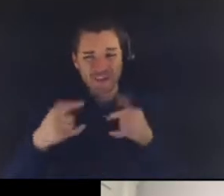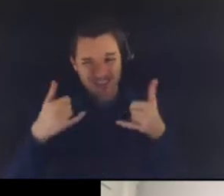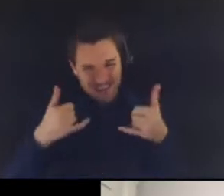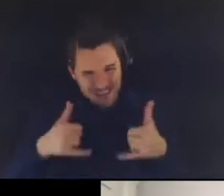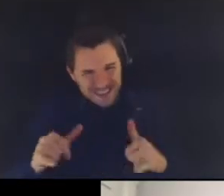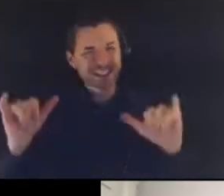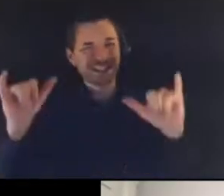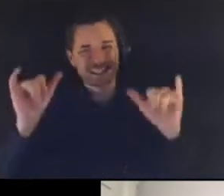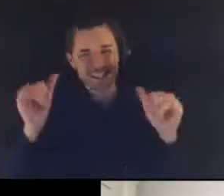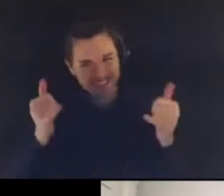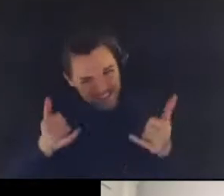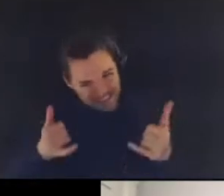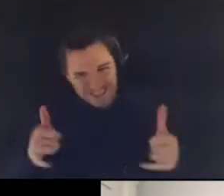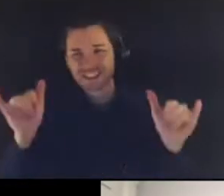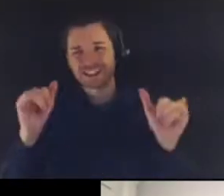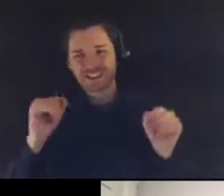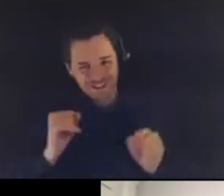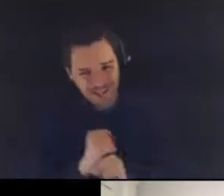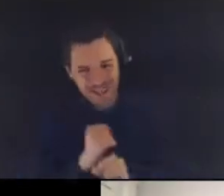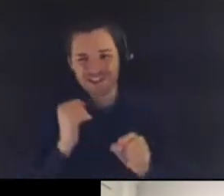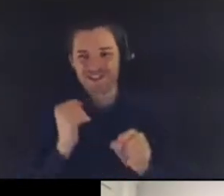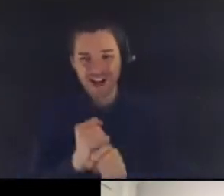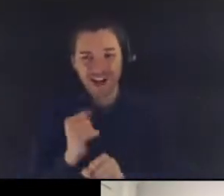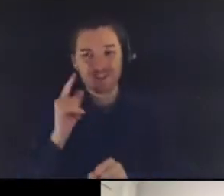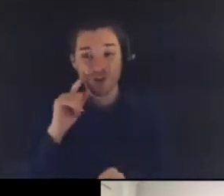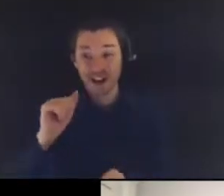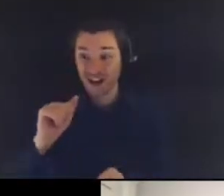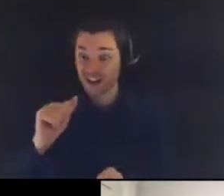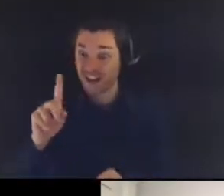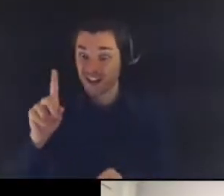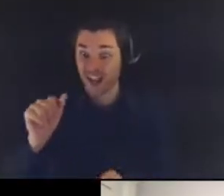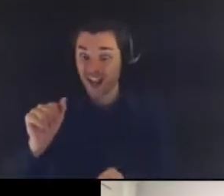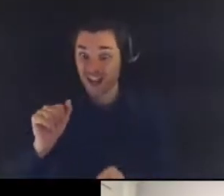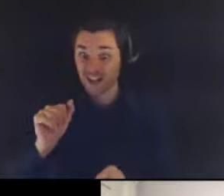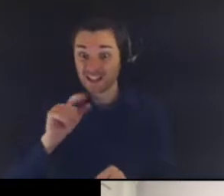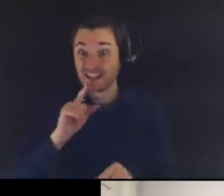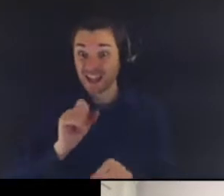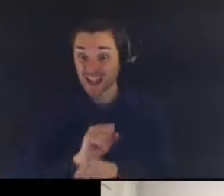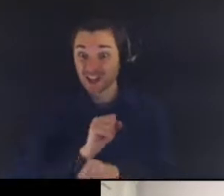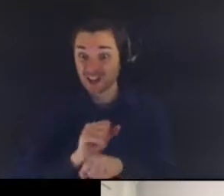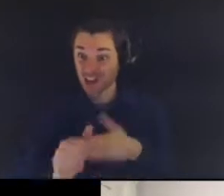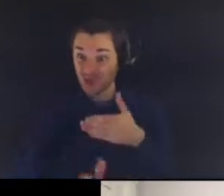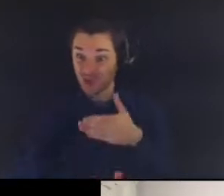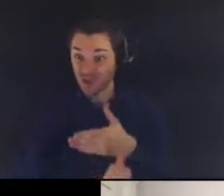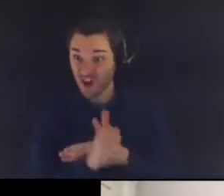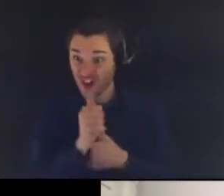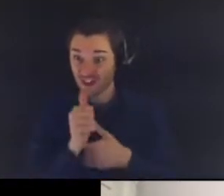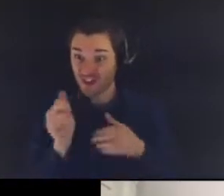In fact, ADA is actually under threat, the issue of accessibility and everything people